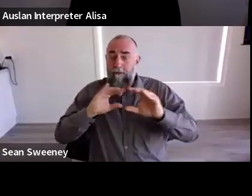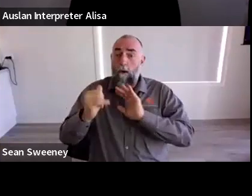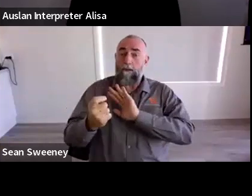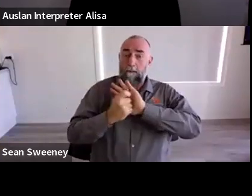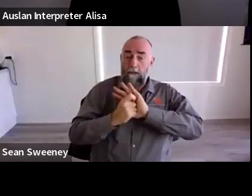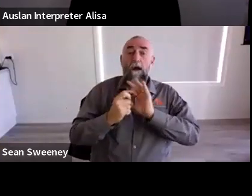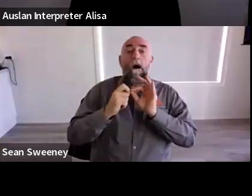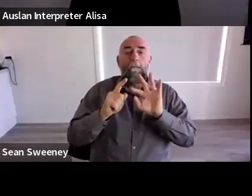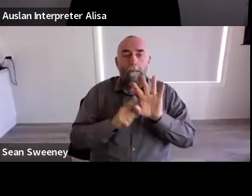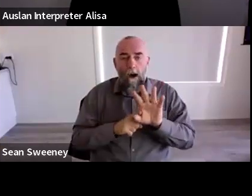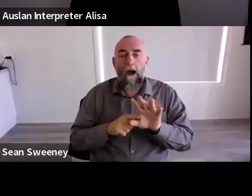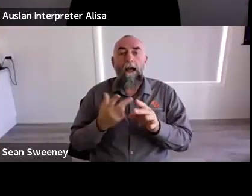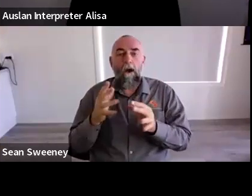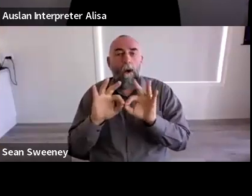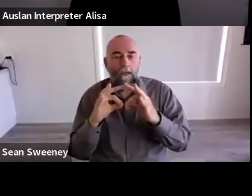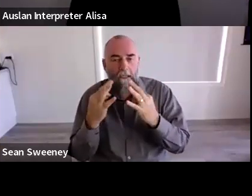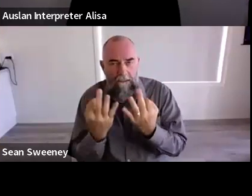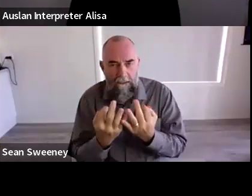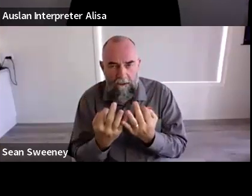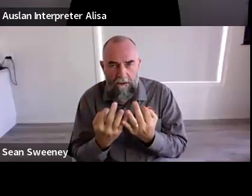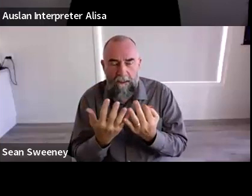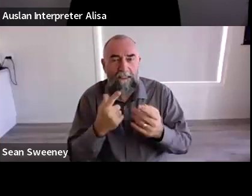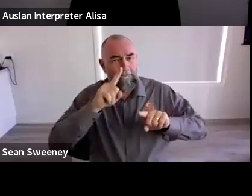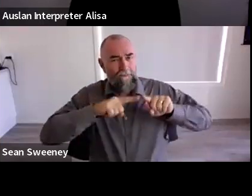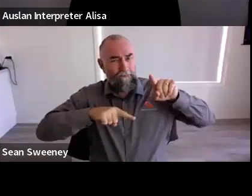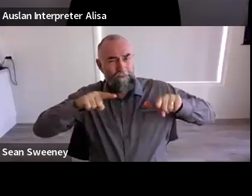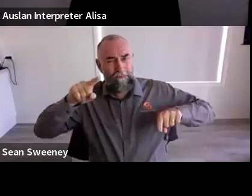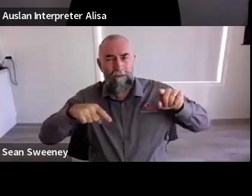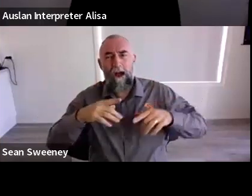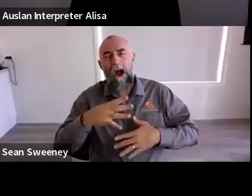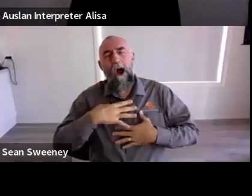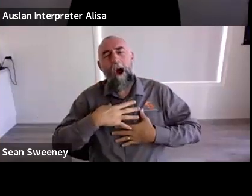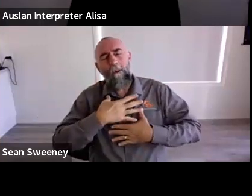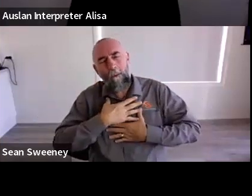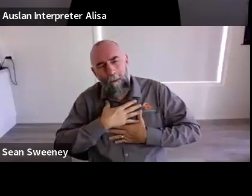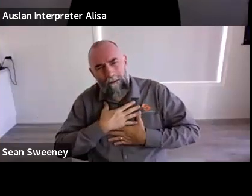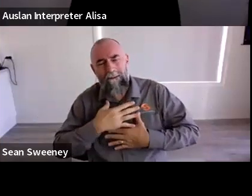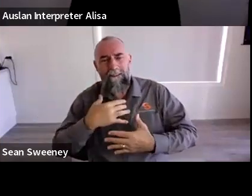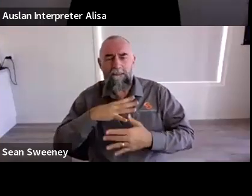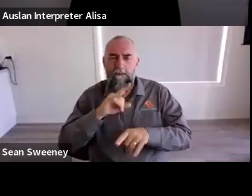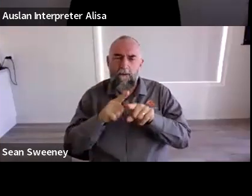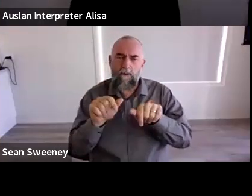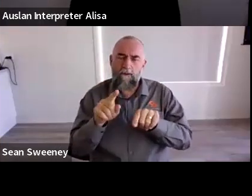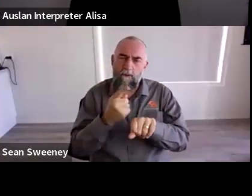question, well, how can we make work that's agitating in this space, whilst